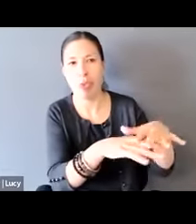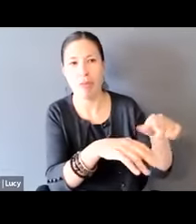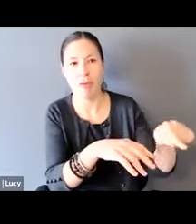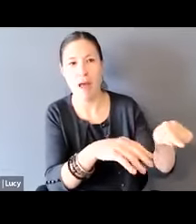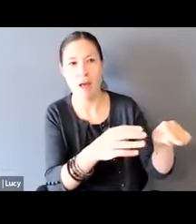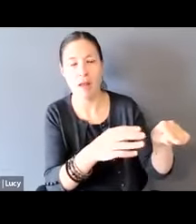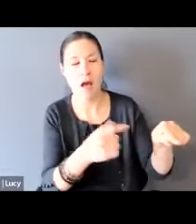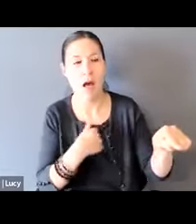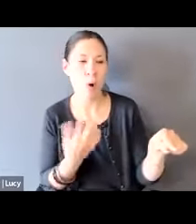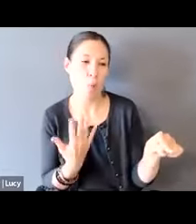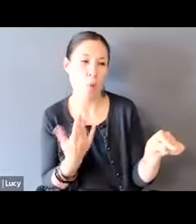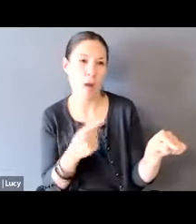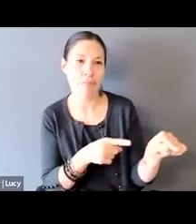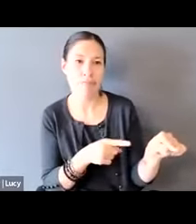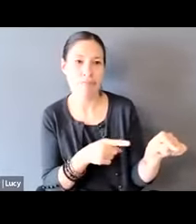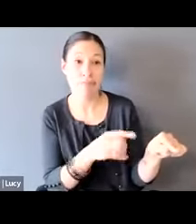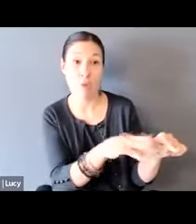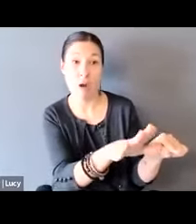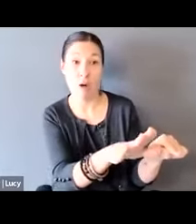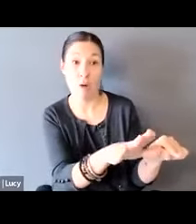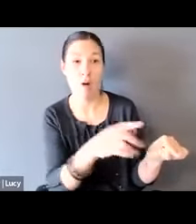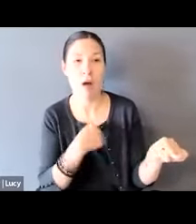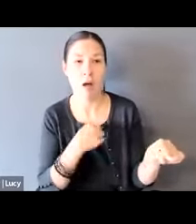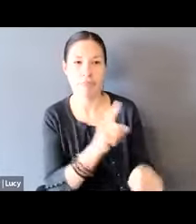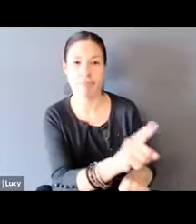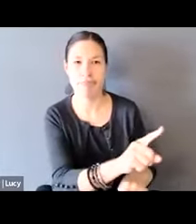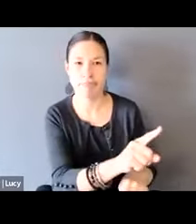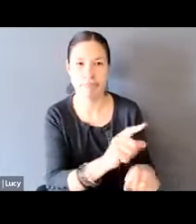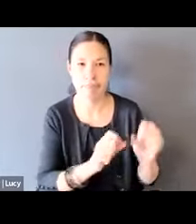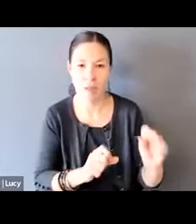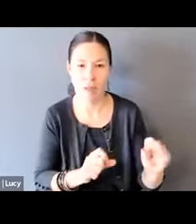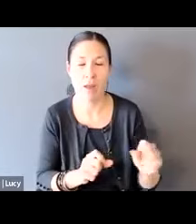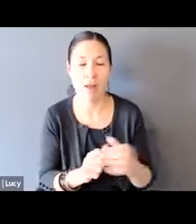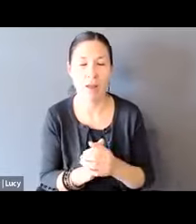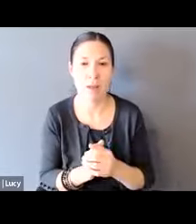to get out of the way before going there myself.